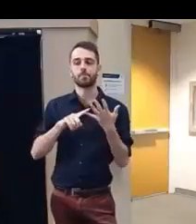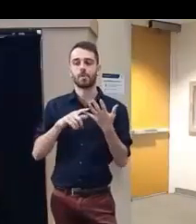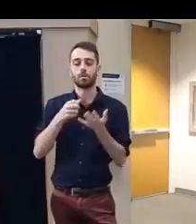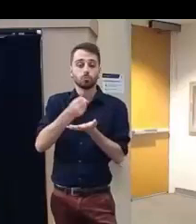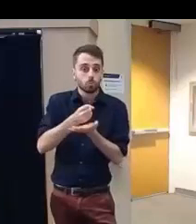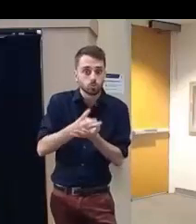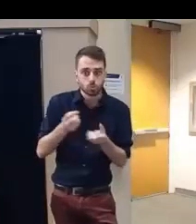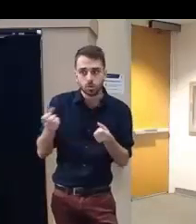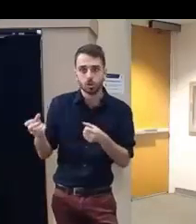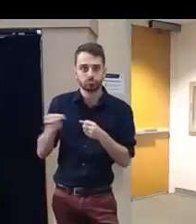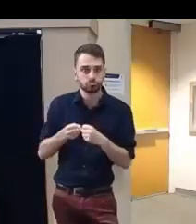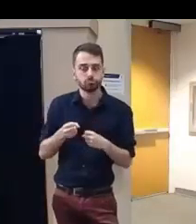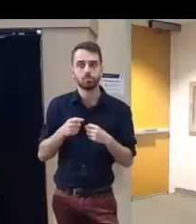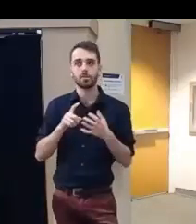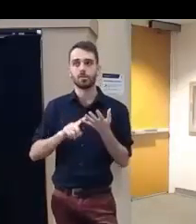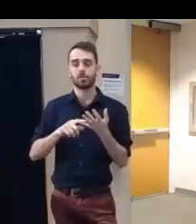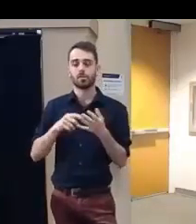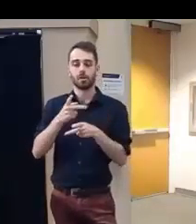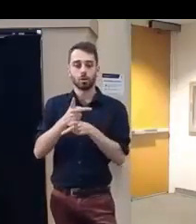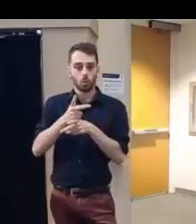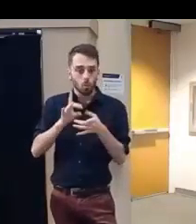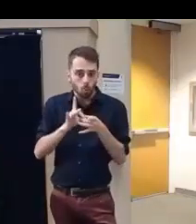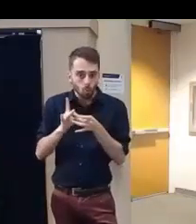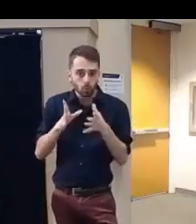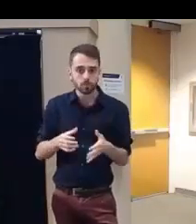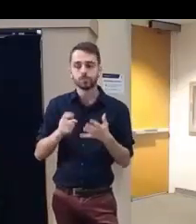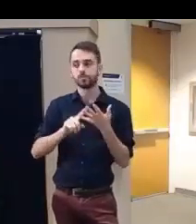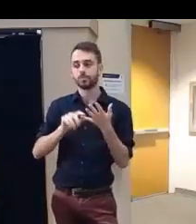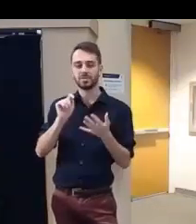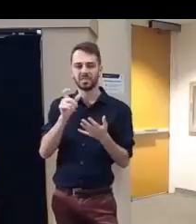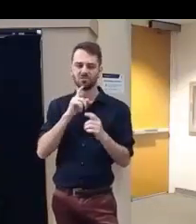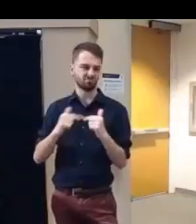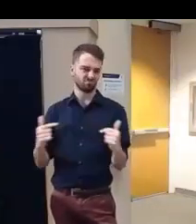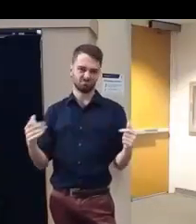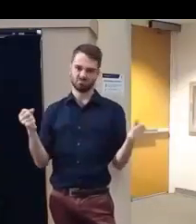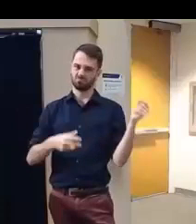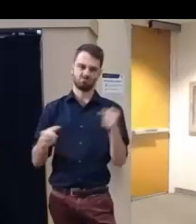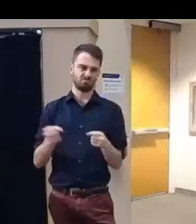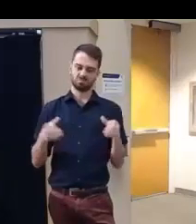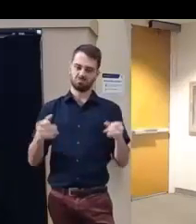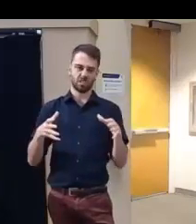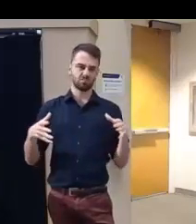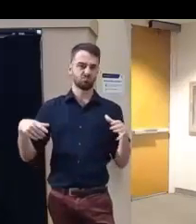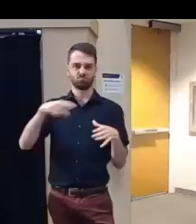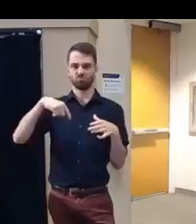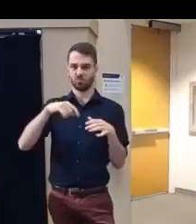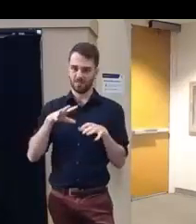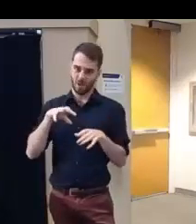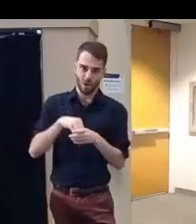pharmacology psych text Etc so we really have a lot of members of the team in order to accomplish